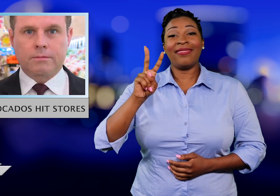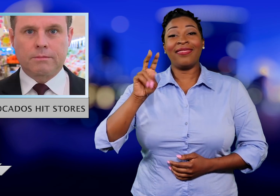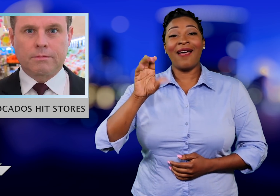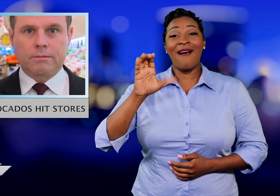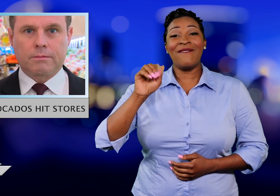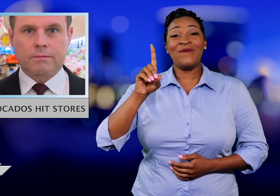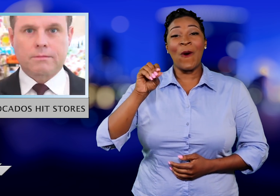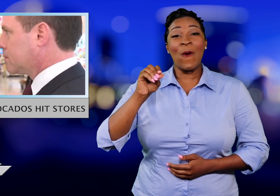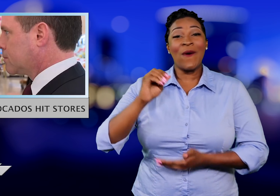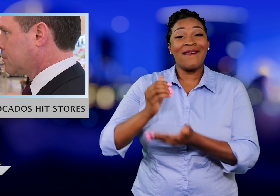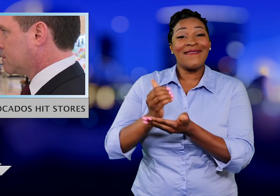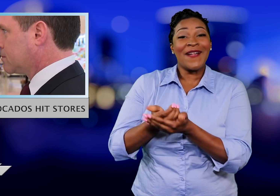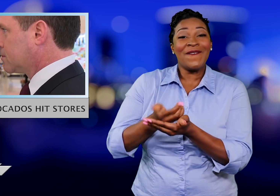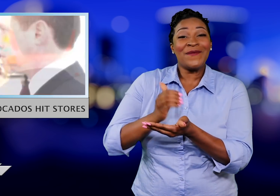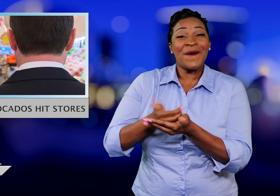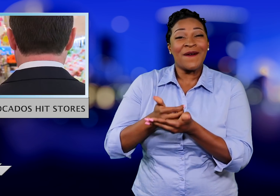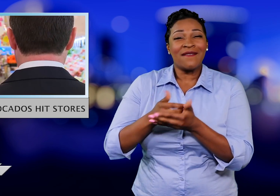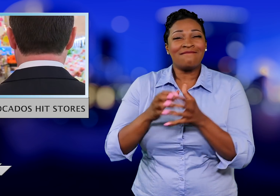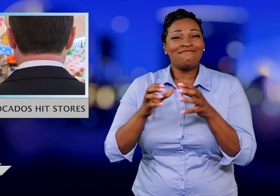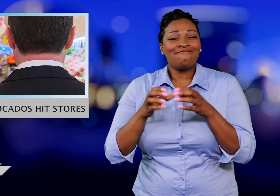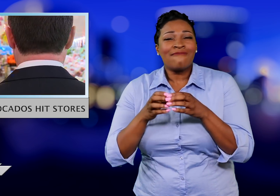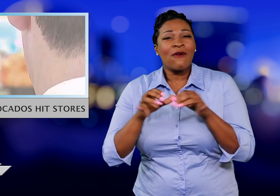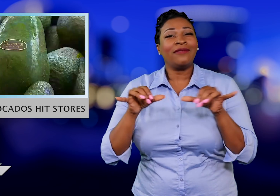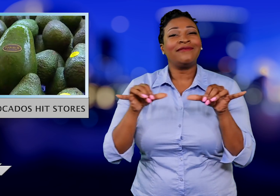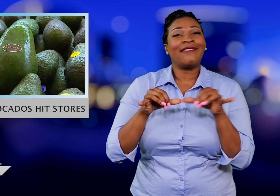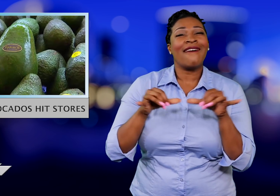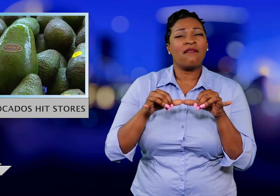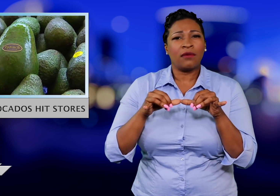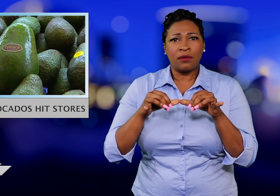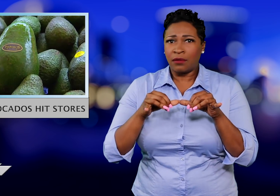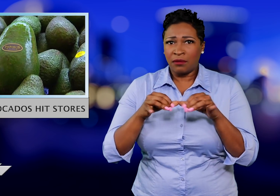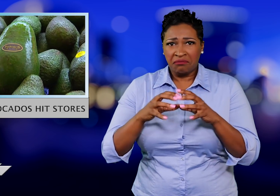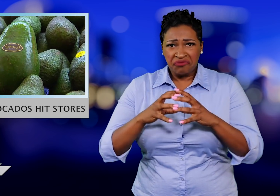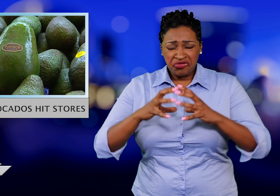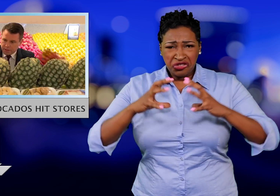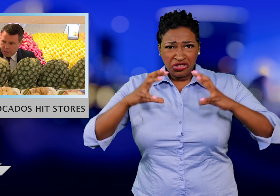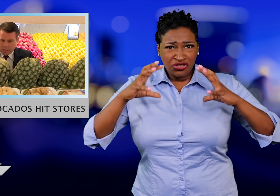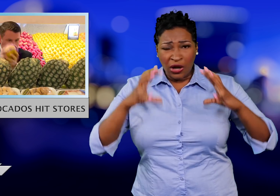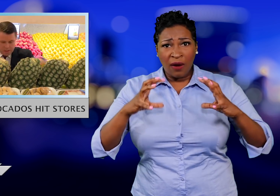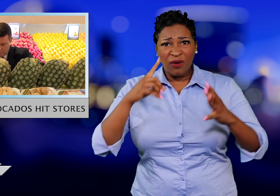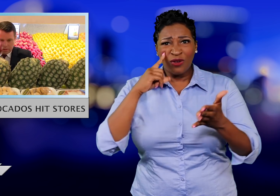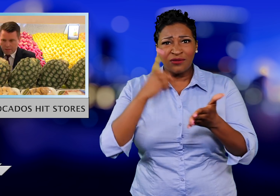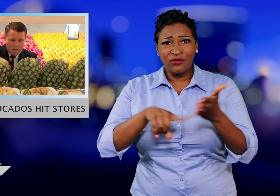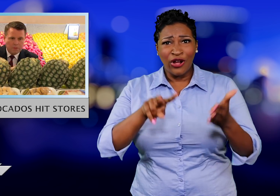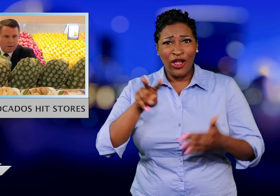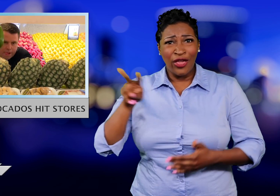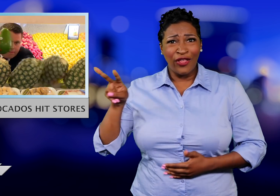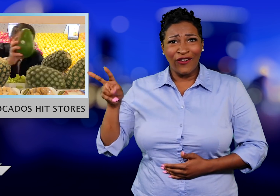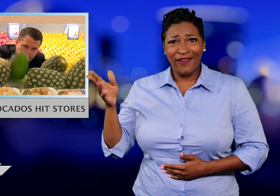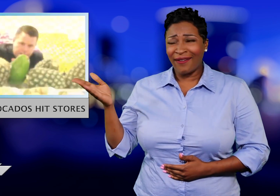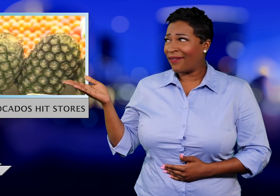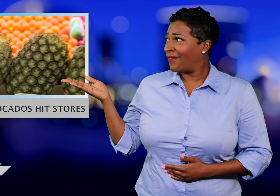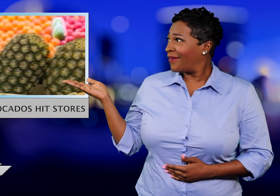Check out the size of this avocado!